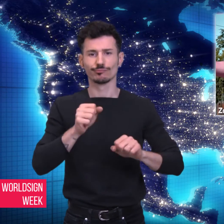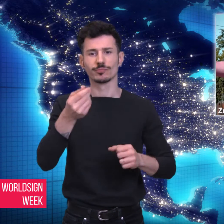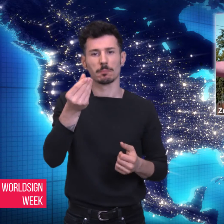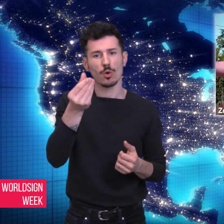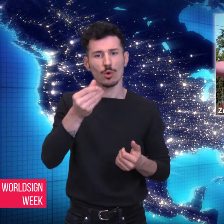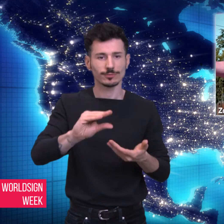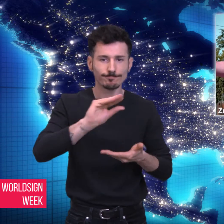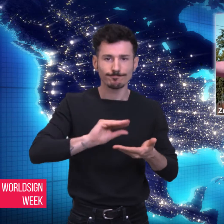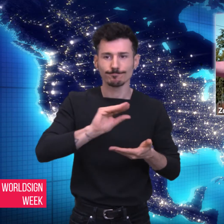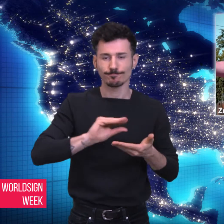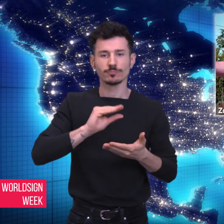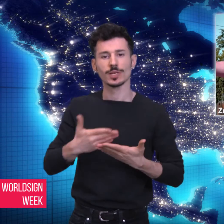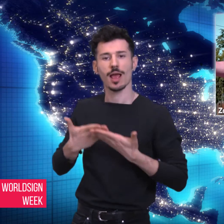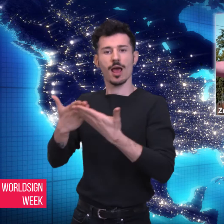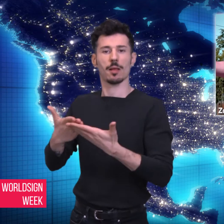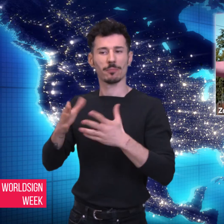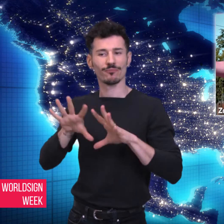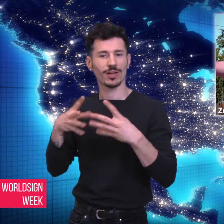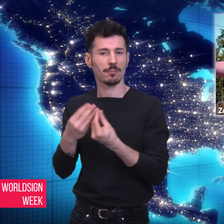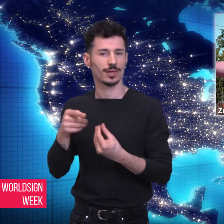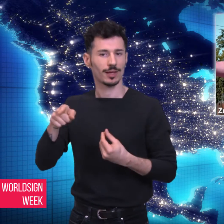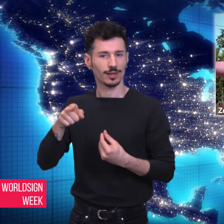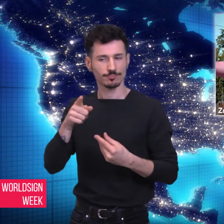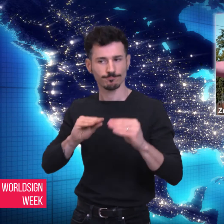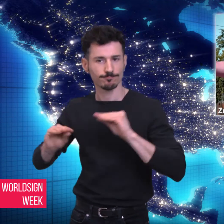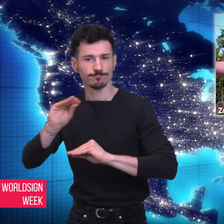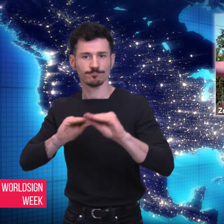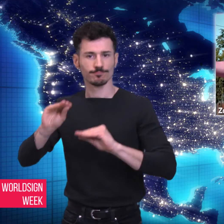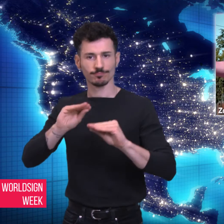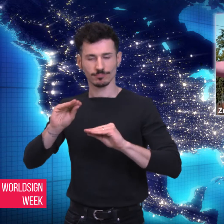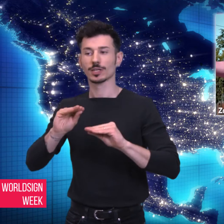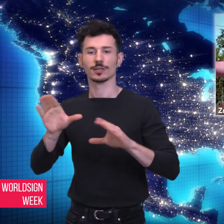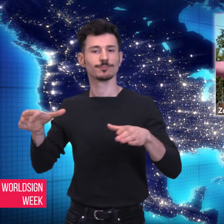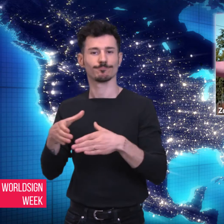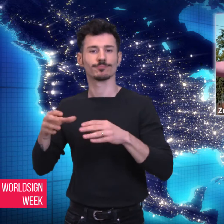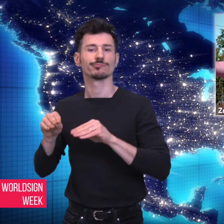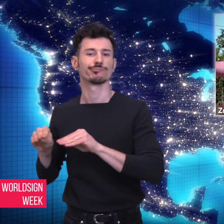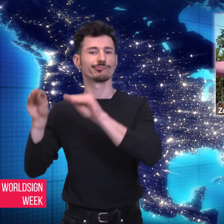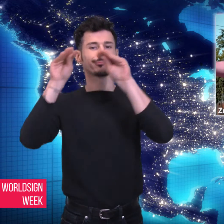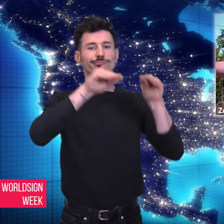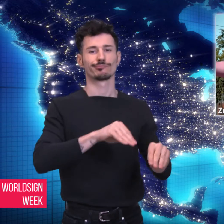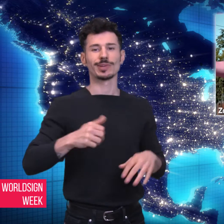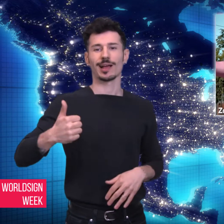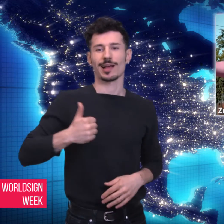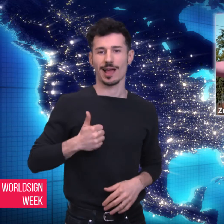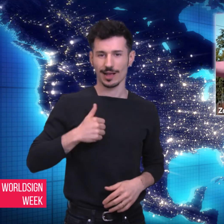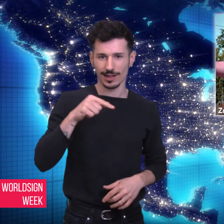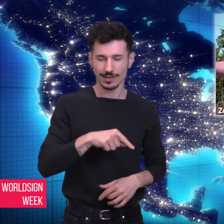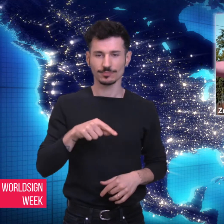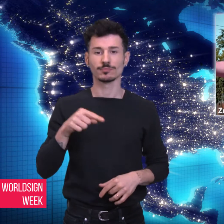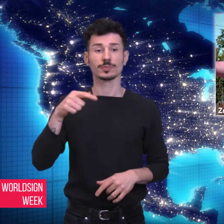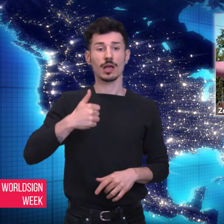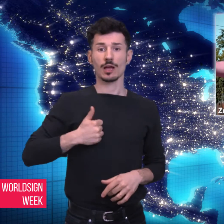Jordan for three years working as a janitor to help support his family financially before moving to Canada. It was hard